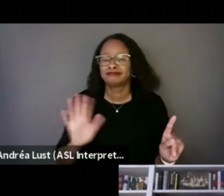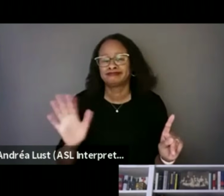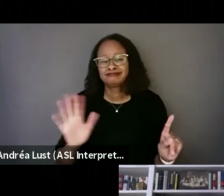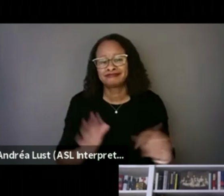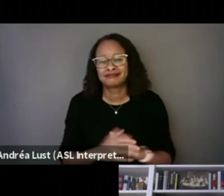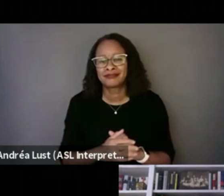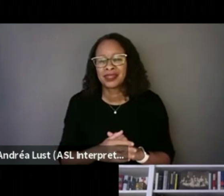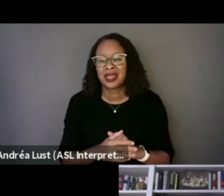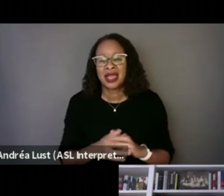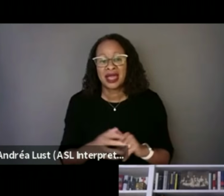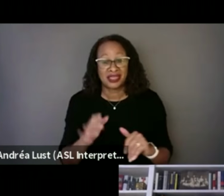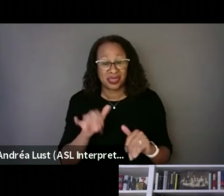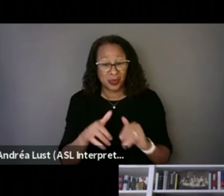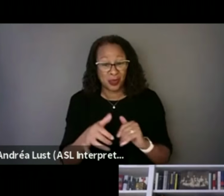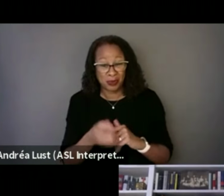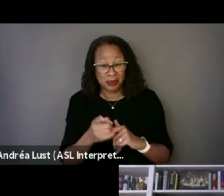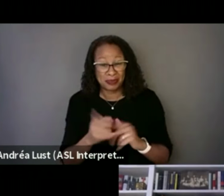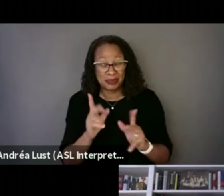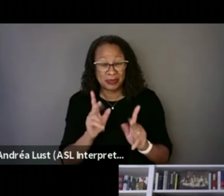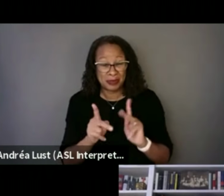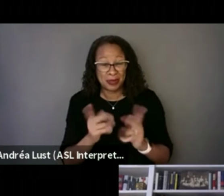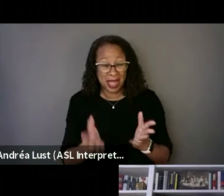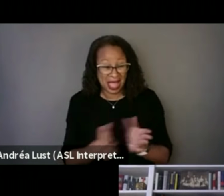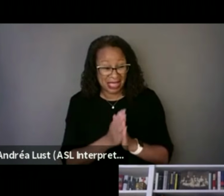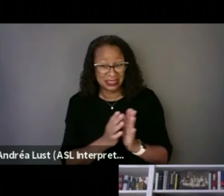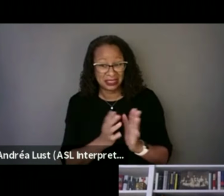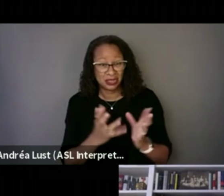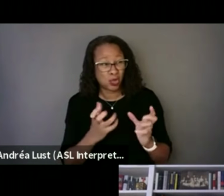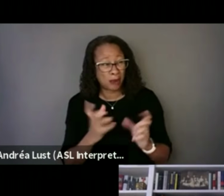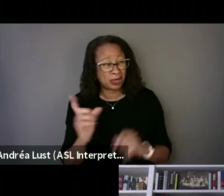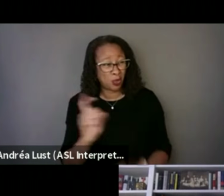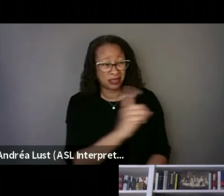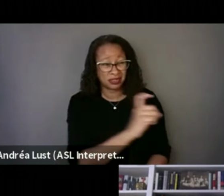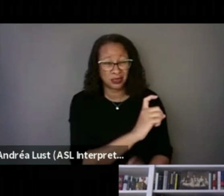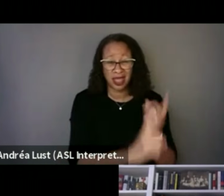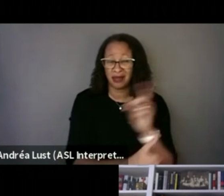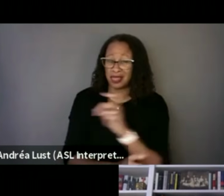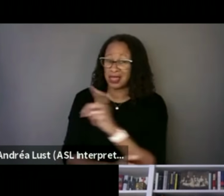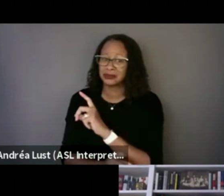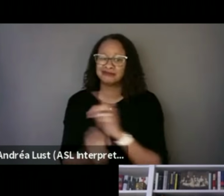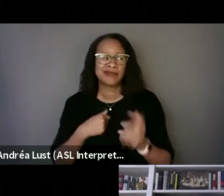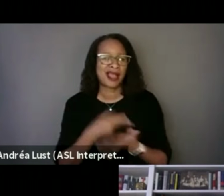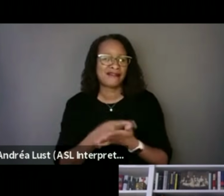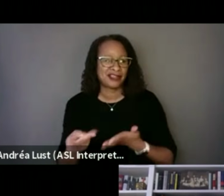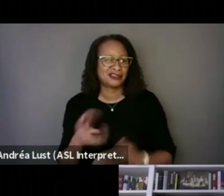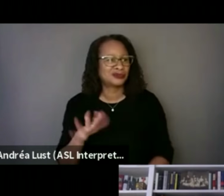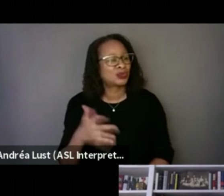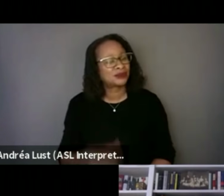the second anyone we're filming asks like, do you want me to walk this way or that way, I've sort of failed. So, you know.